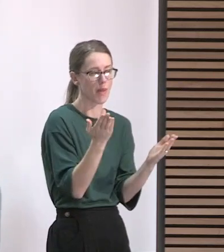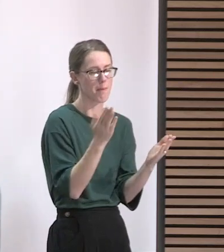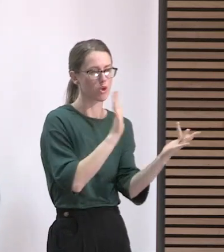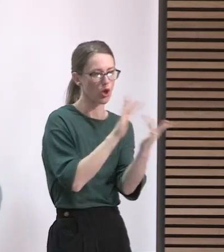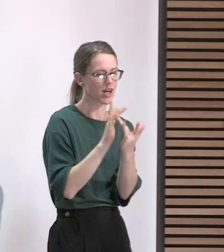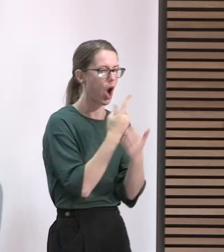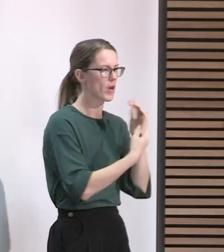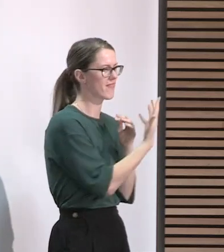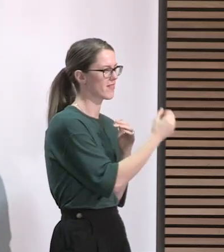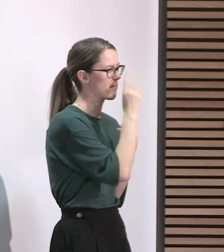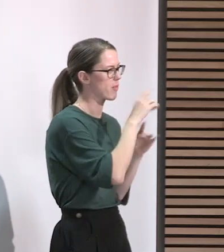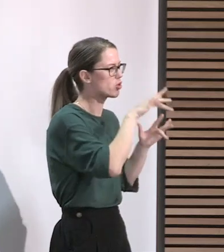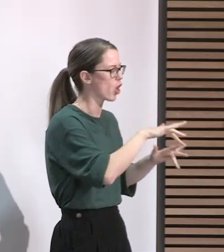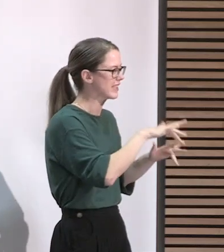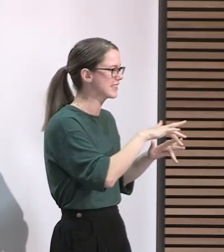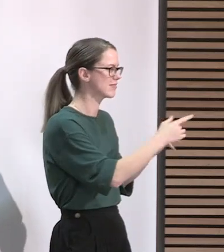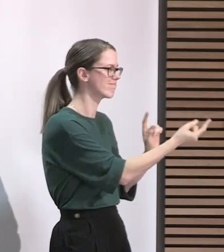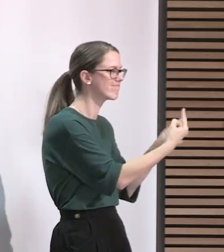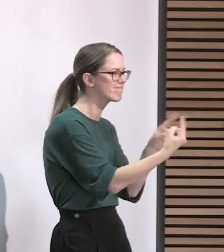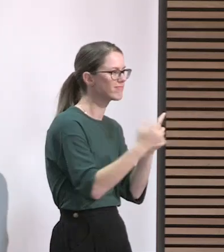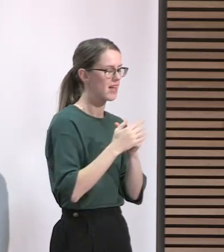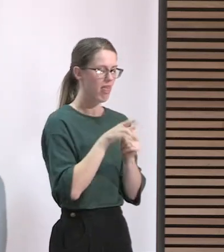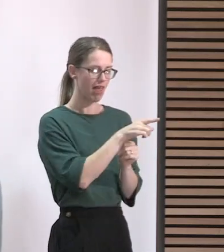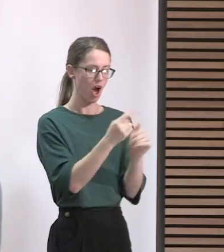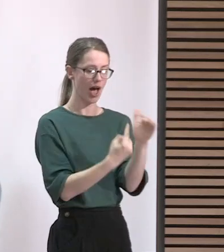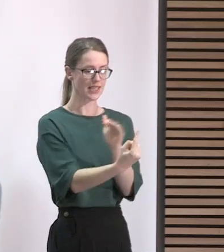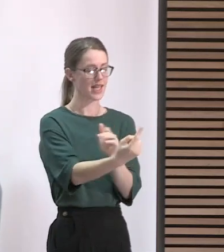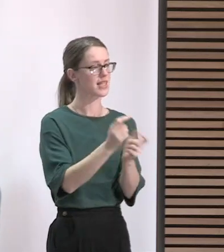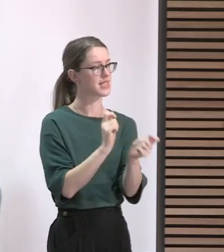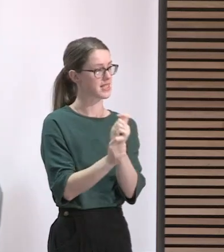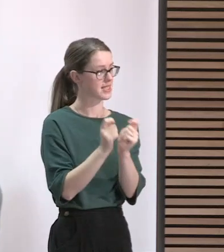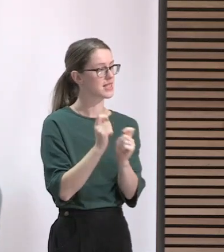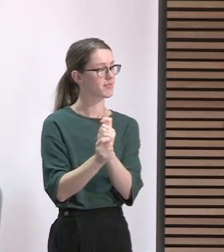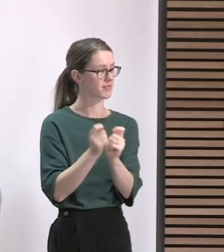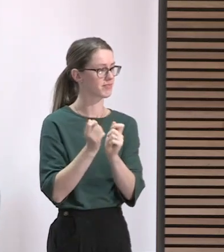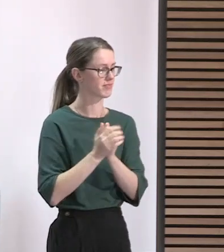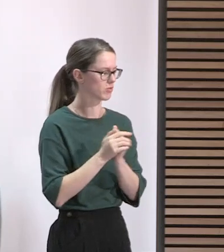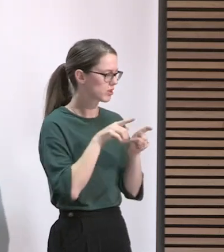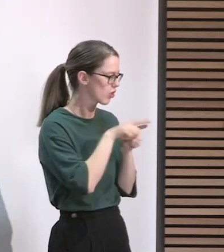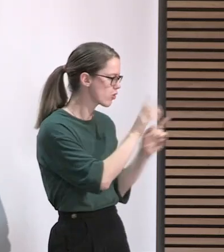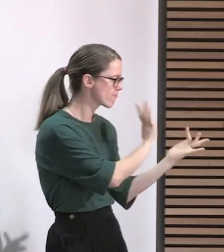close contacts of cases, of which 2,368 had been